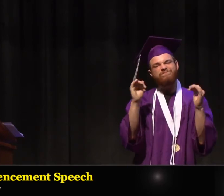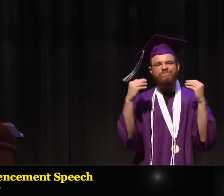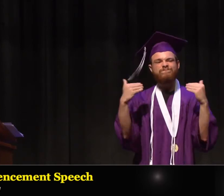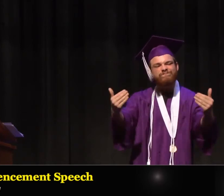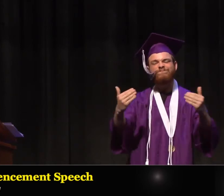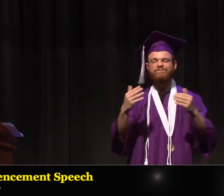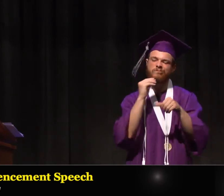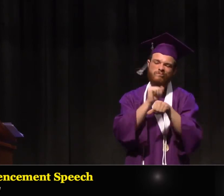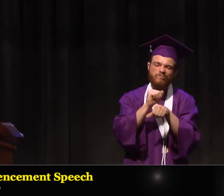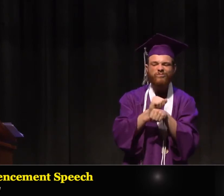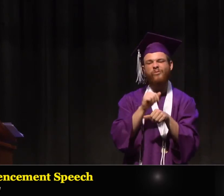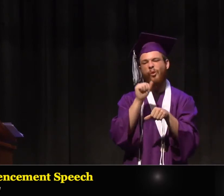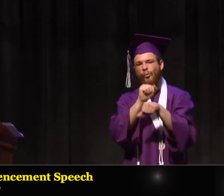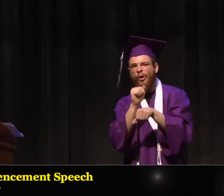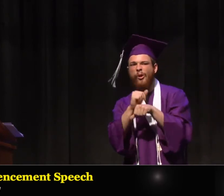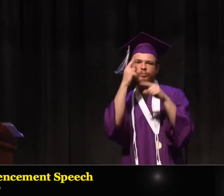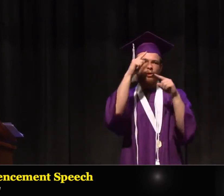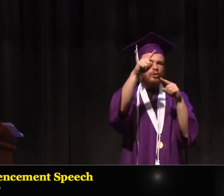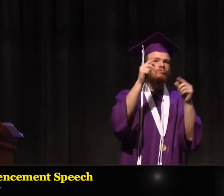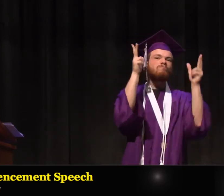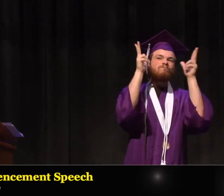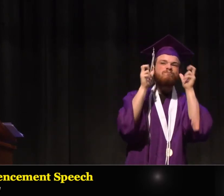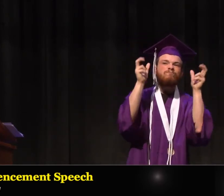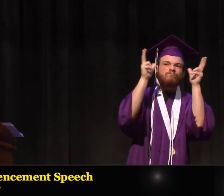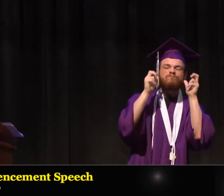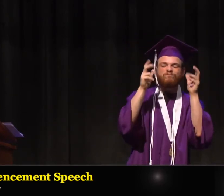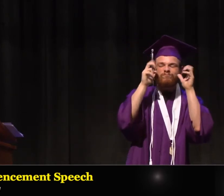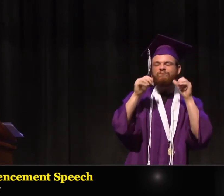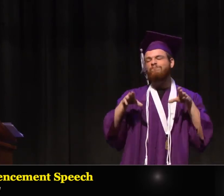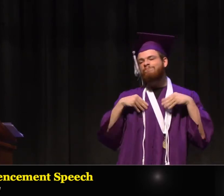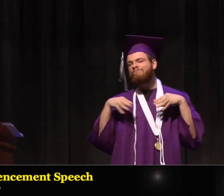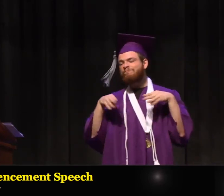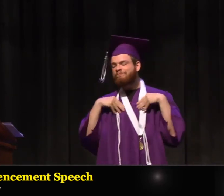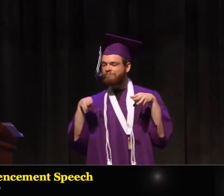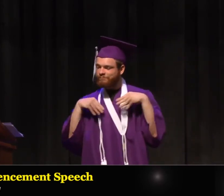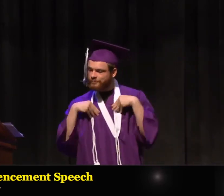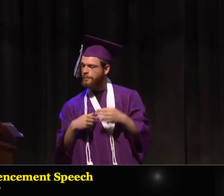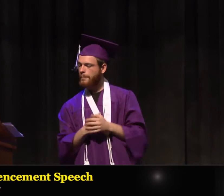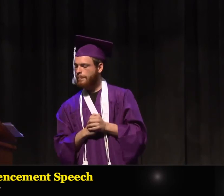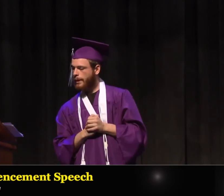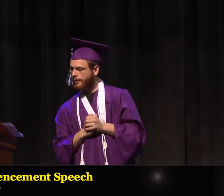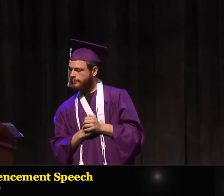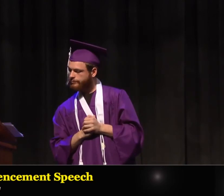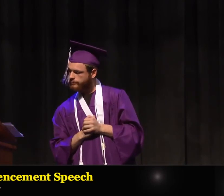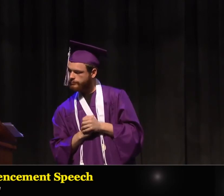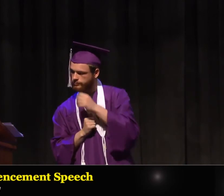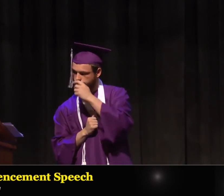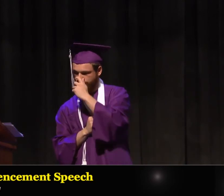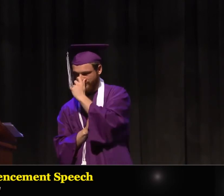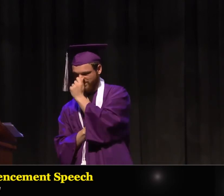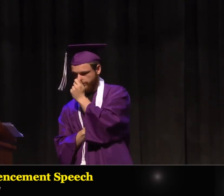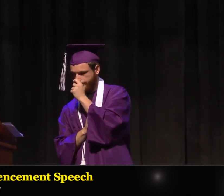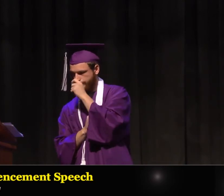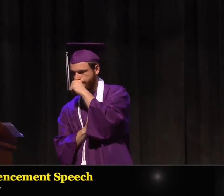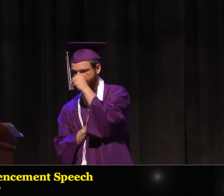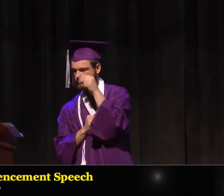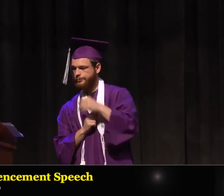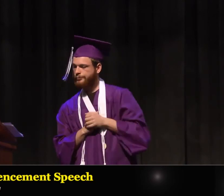But you persevered we do our homework for you and we'd listen to your counsel.